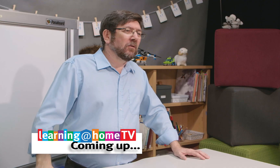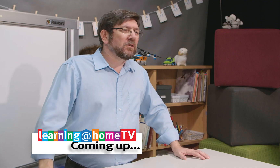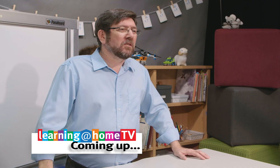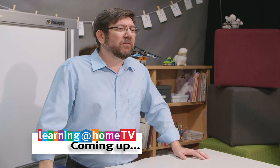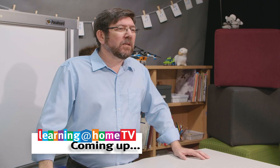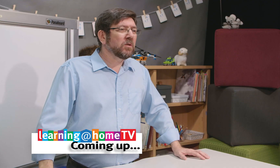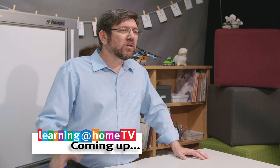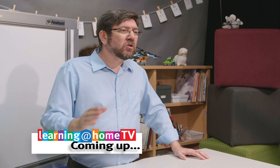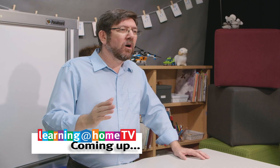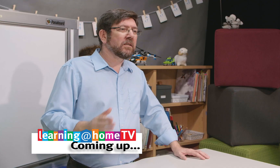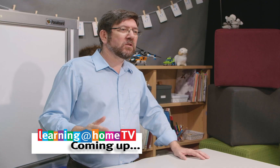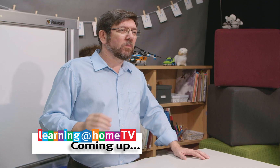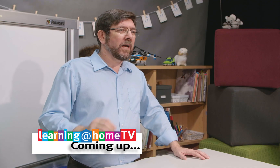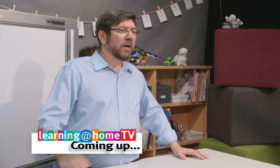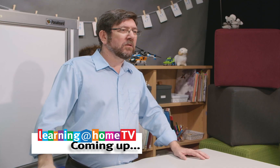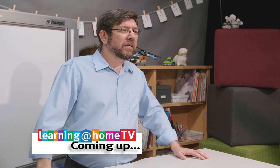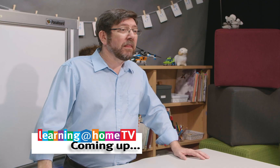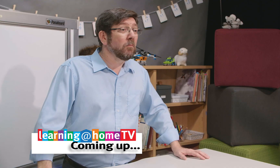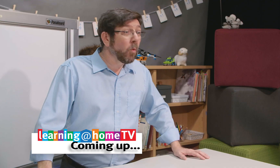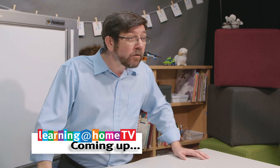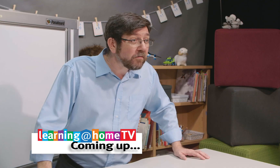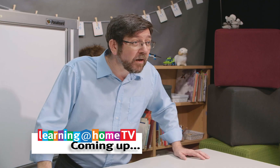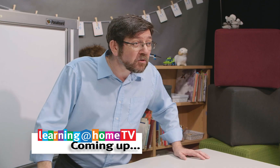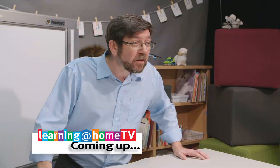and discover how space missions have helped us to understand it.